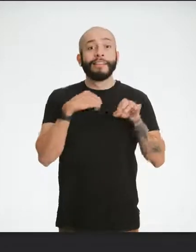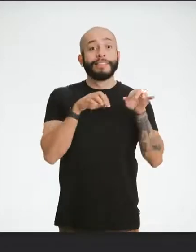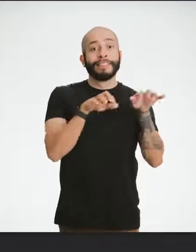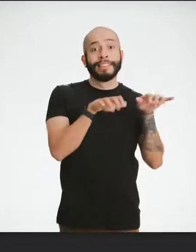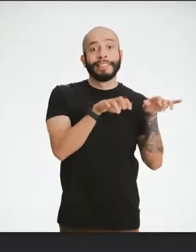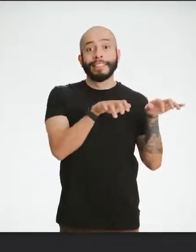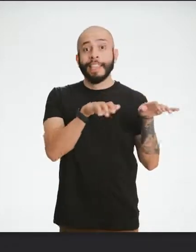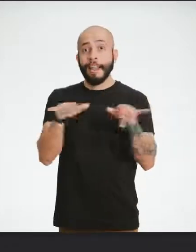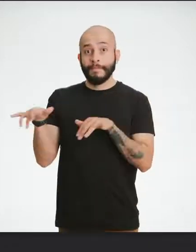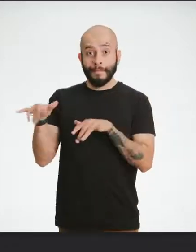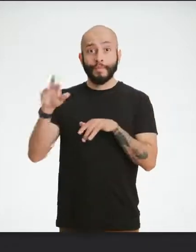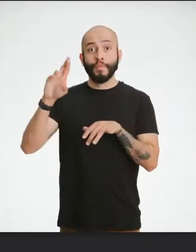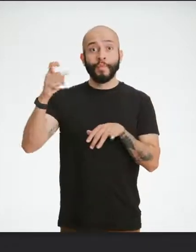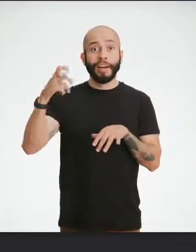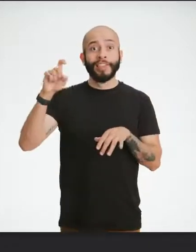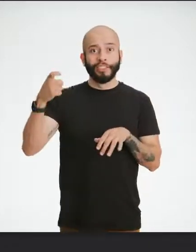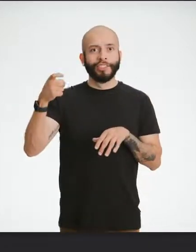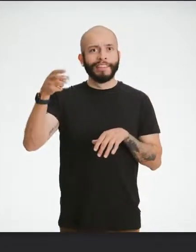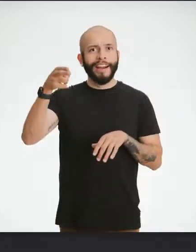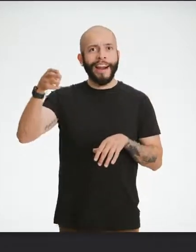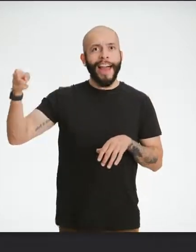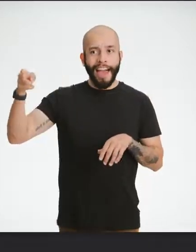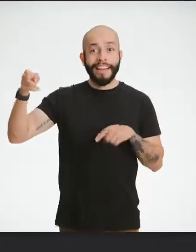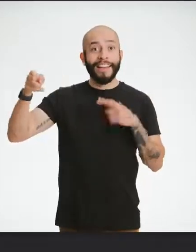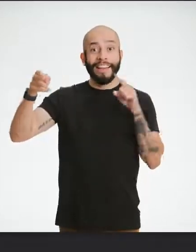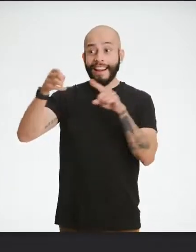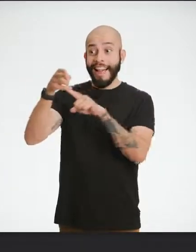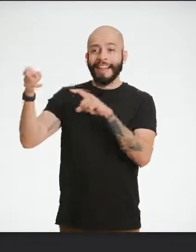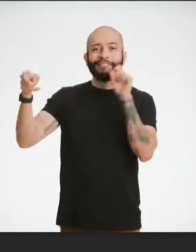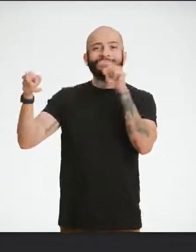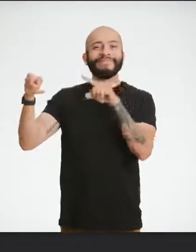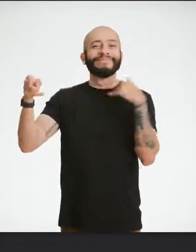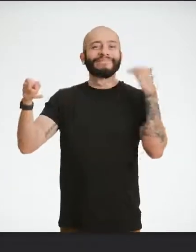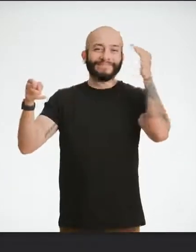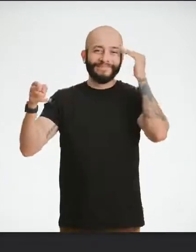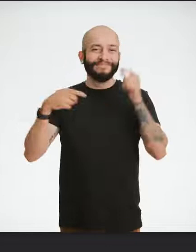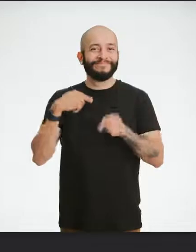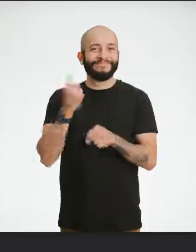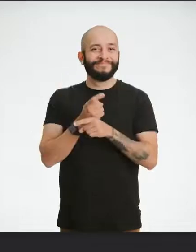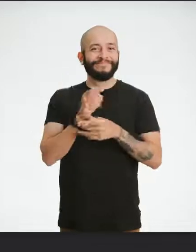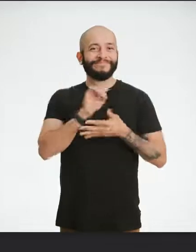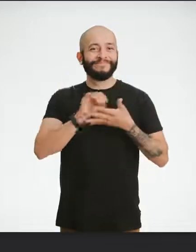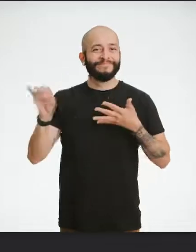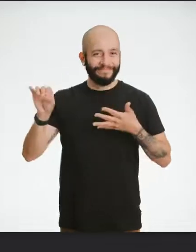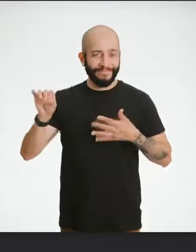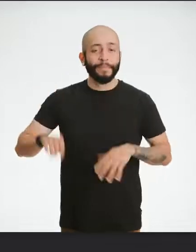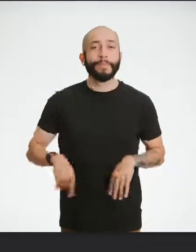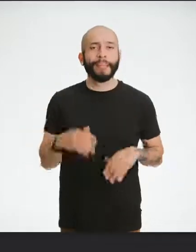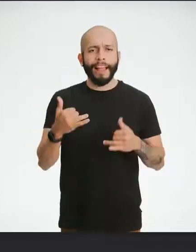Now, as I type, the regex is syntax highlighted, which helps me confirm my expression is correct.